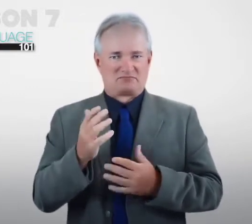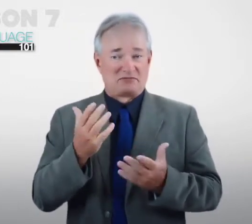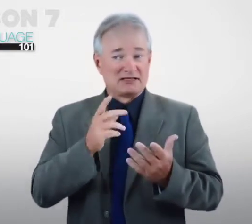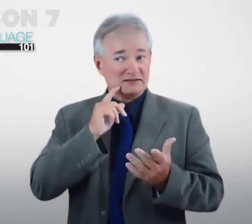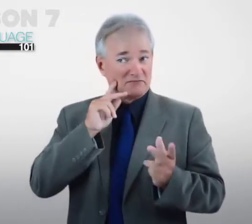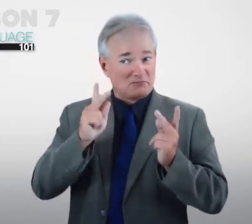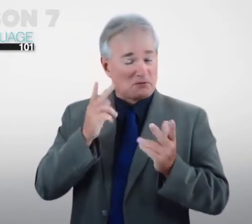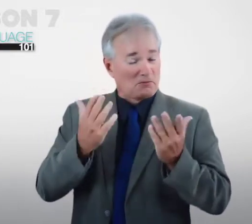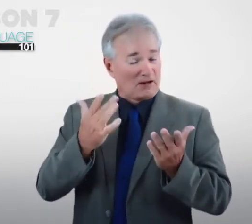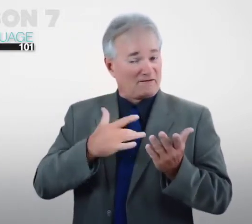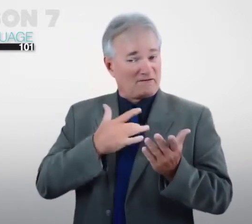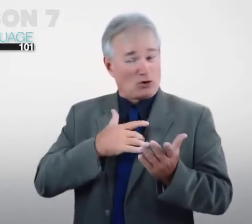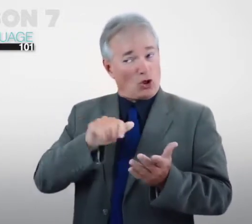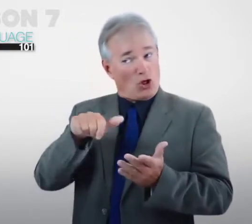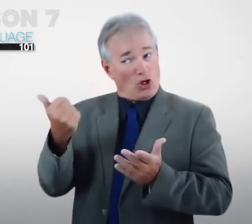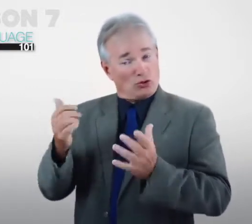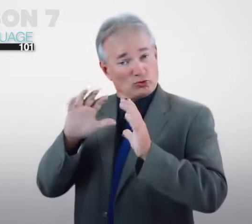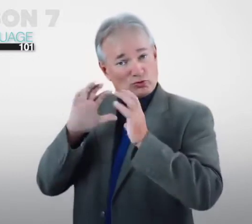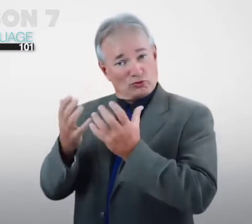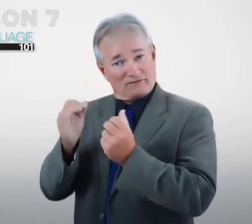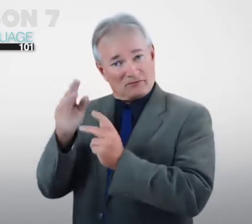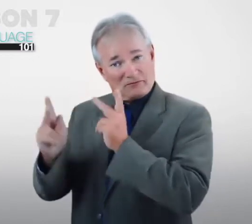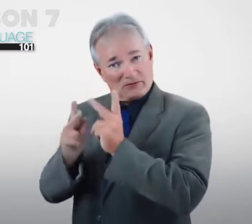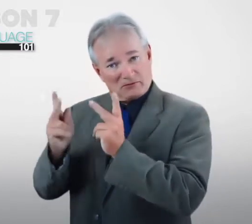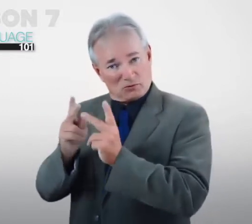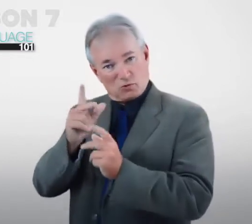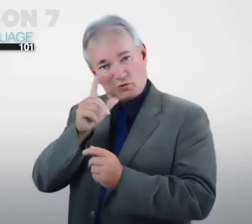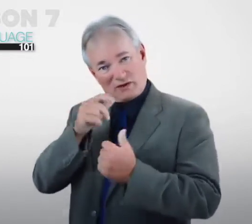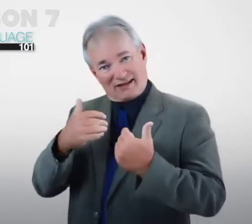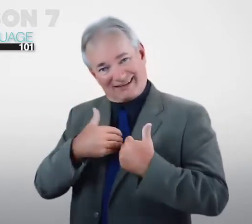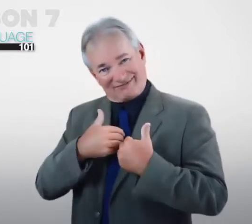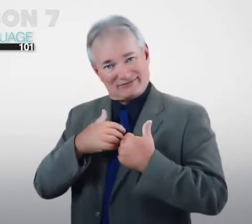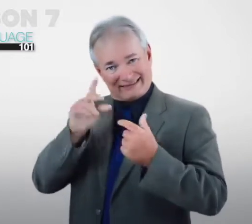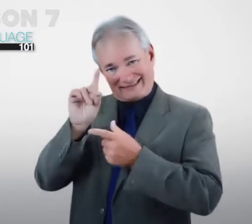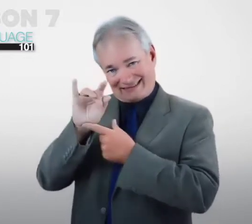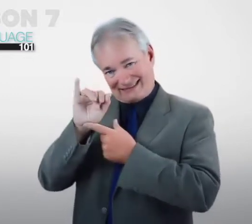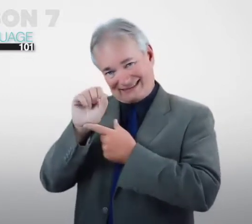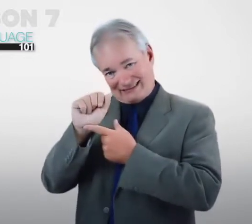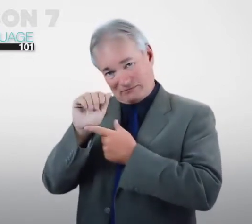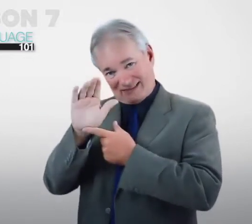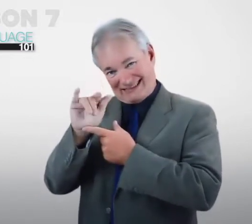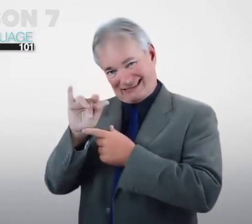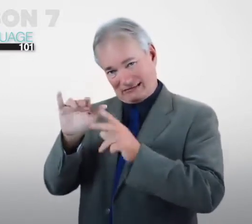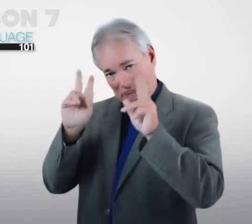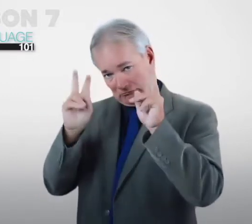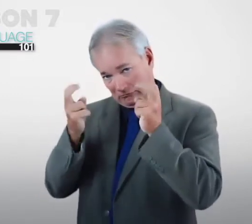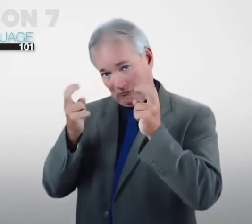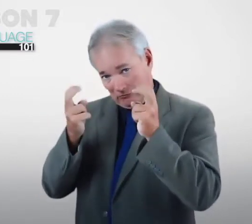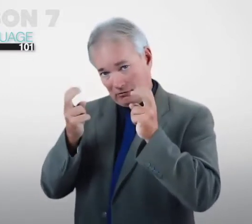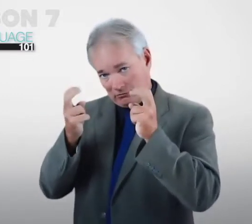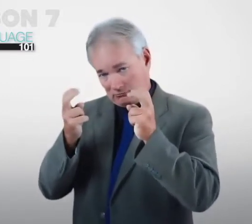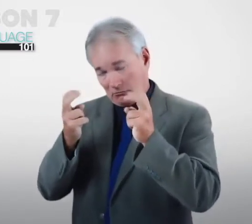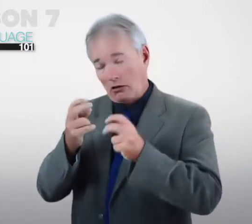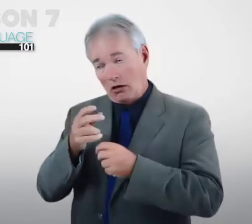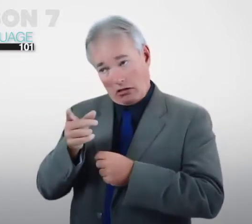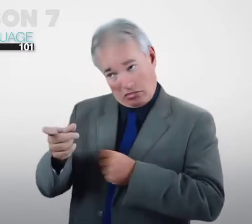There's a lot of deaf people out there that feel, hey, I'm not handicap. Now there might be another group of people that have disability issues